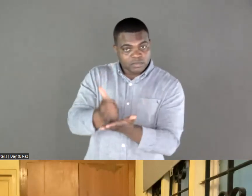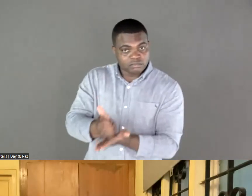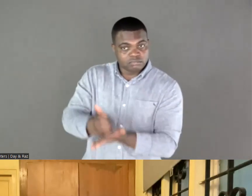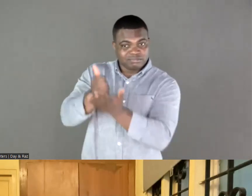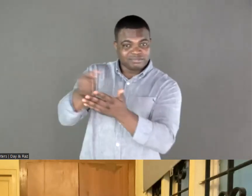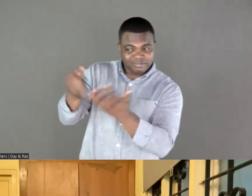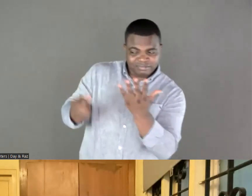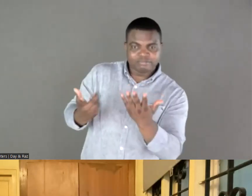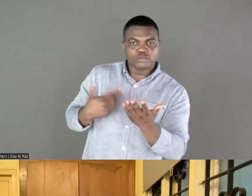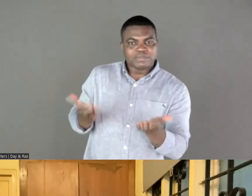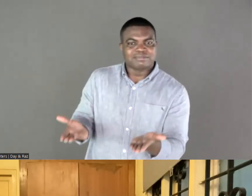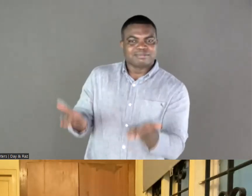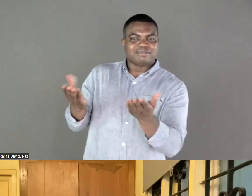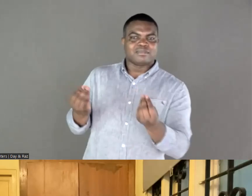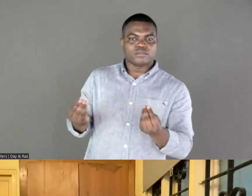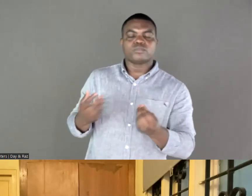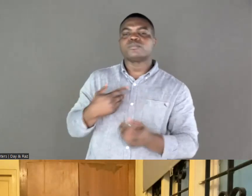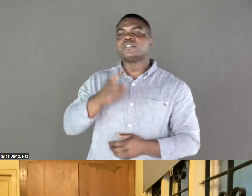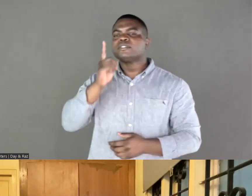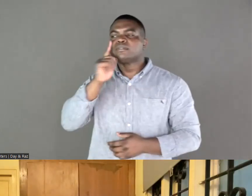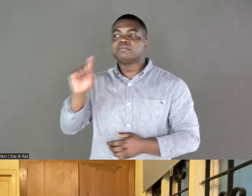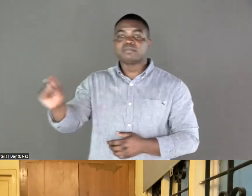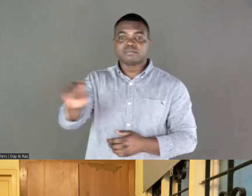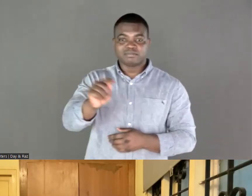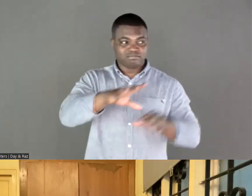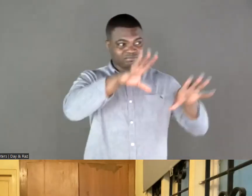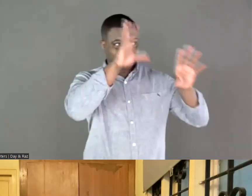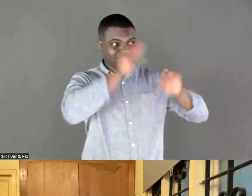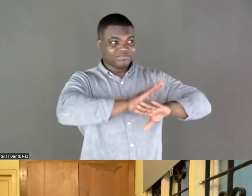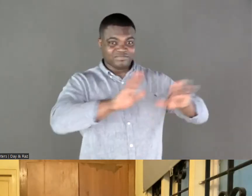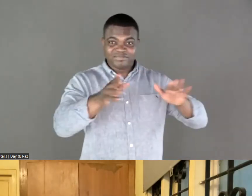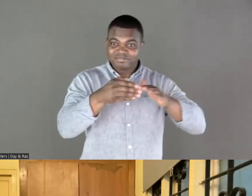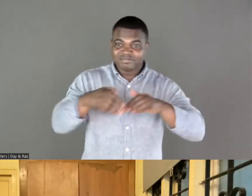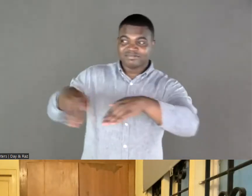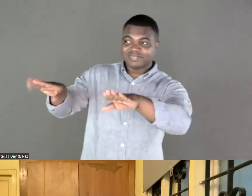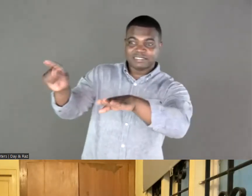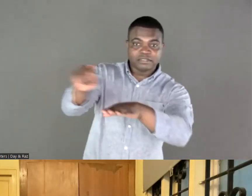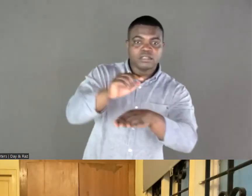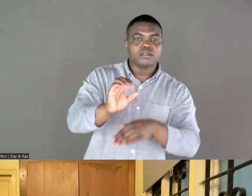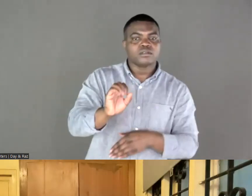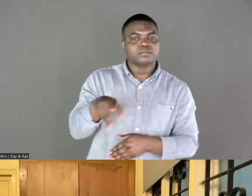Still in 2020, the reference group on inclusion of persons with disabilities in humanitarian action,